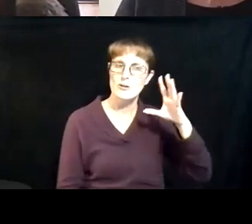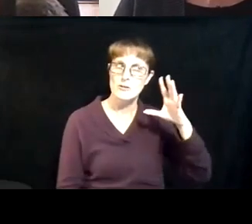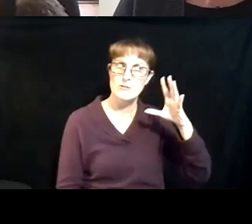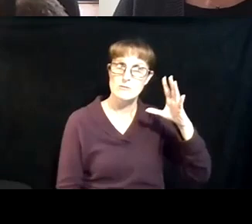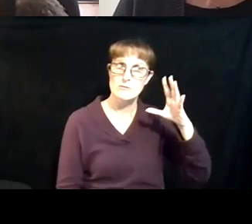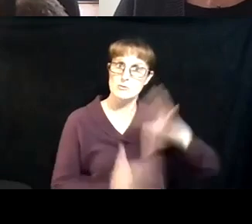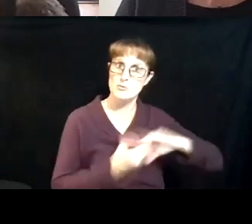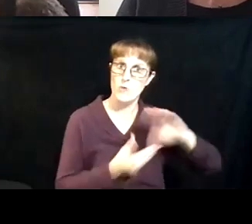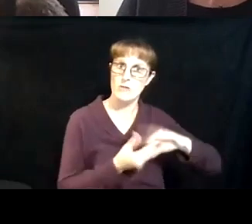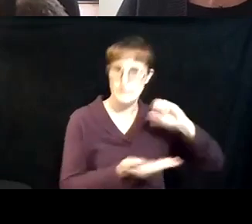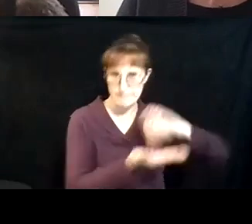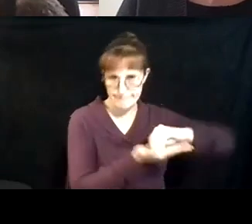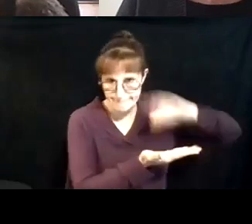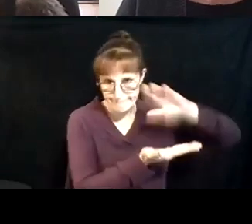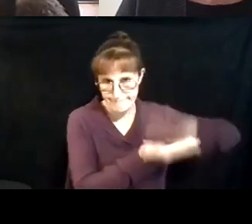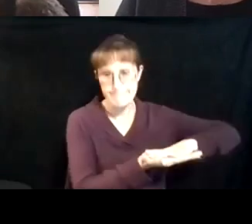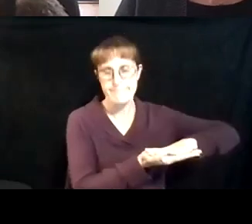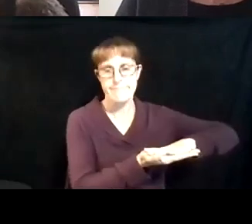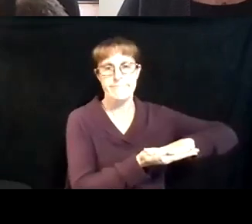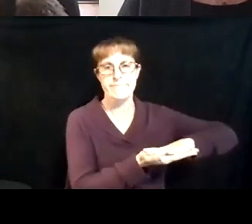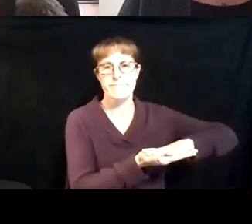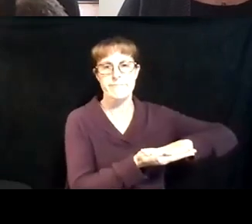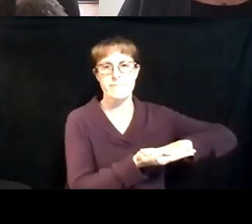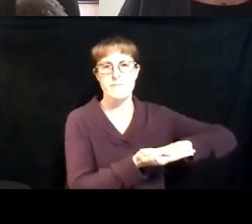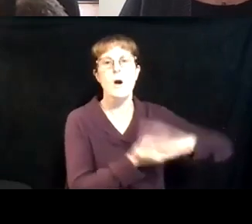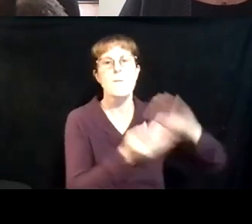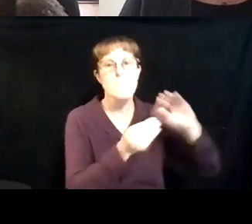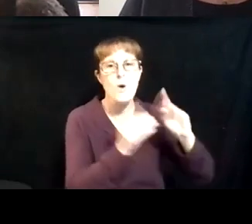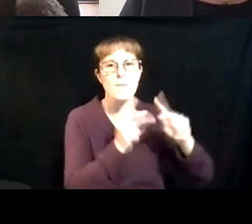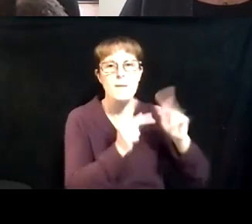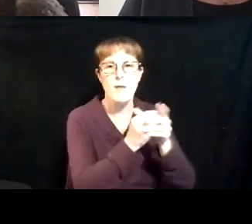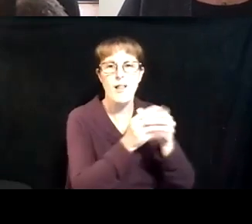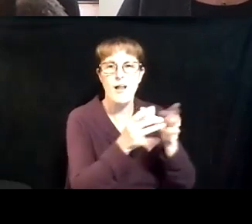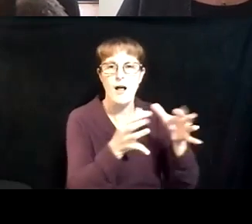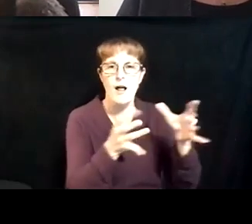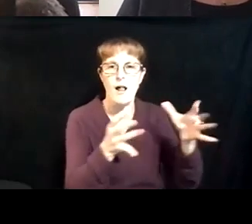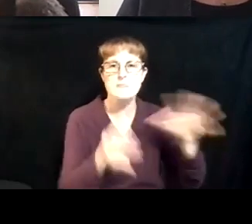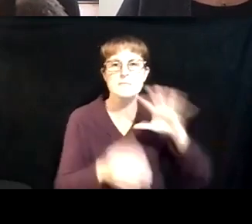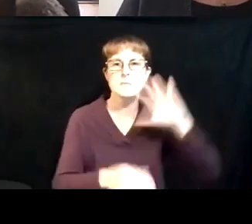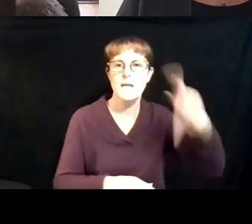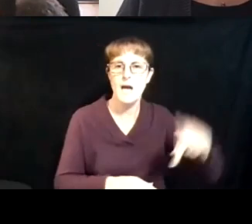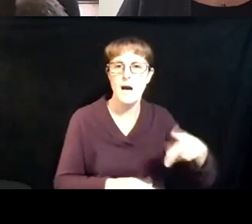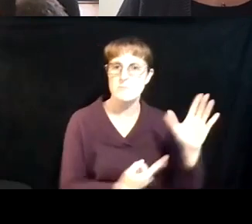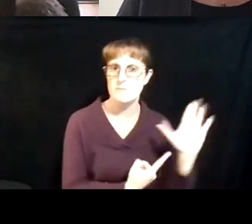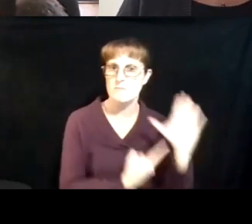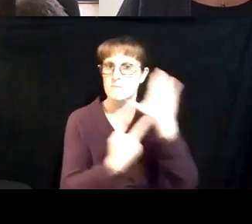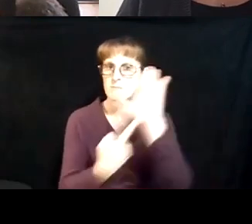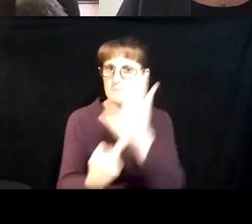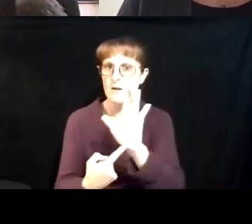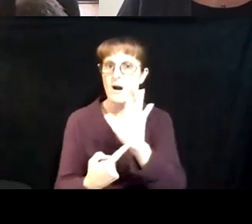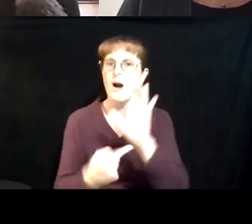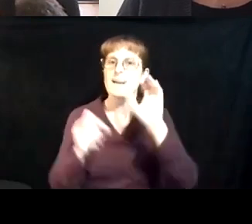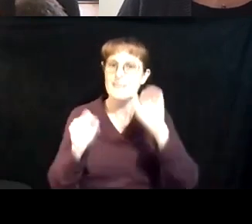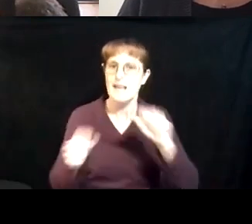is really what has influenced change and what will continue to influence change. No one who hasn't been there,